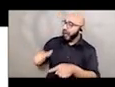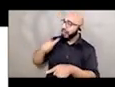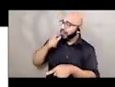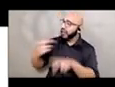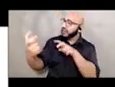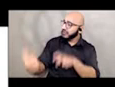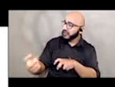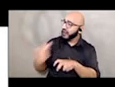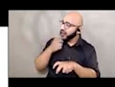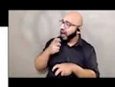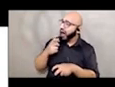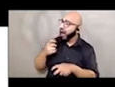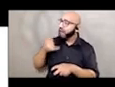And don't apologize for setting up boundaries.